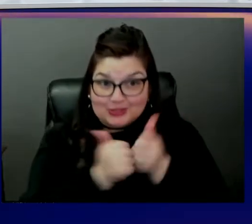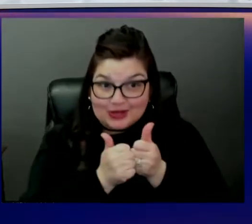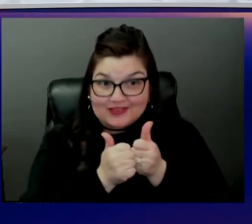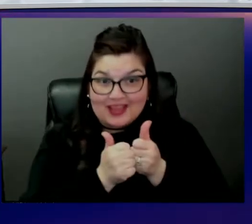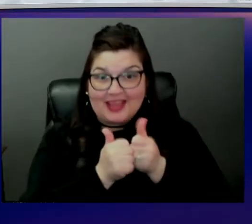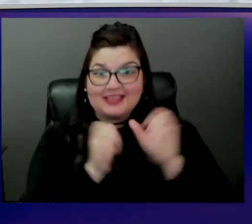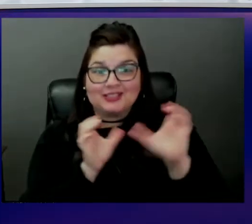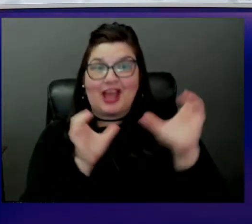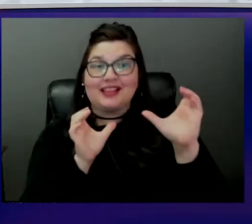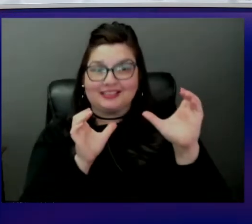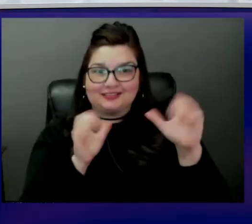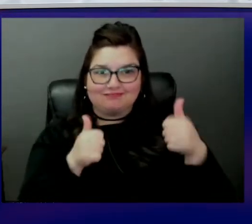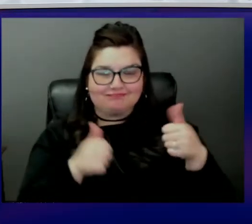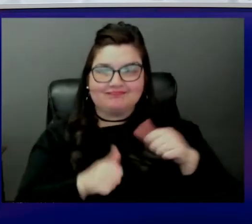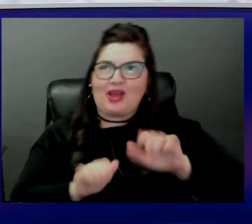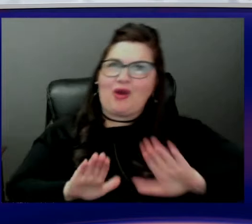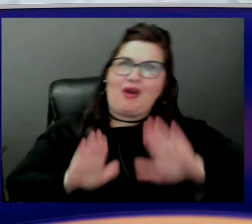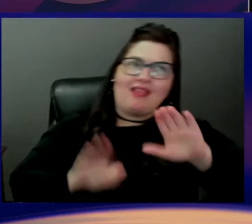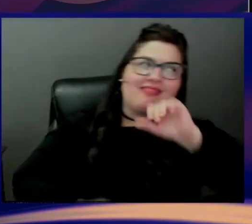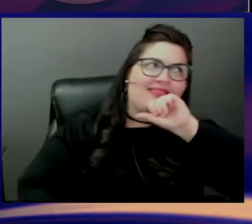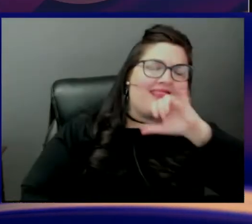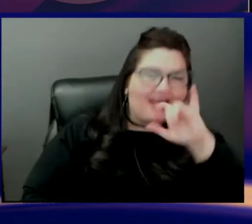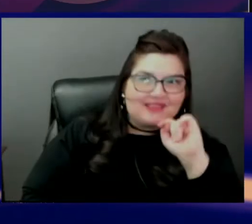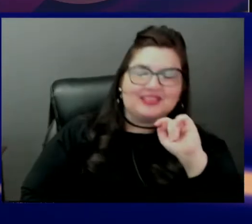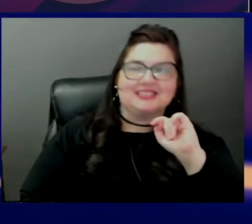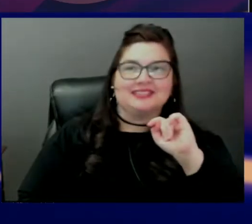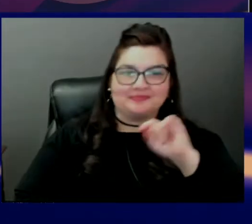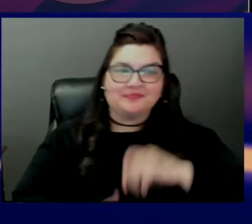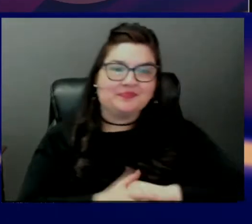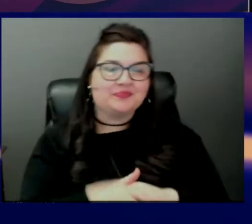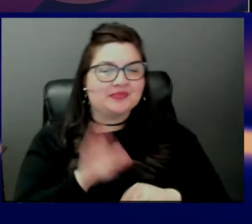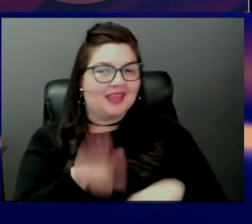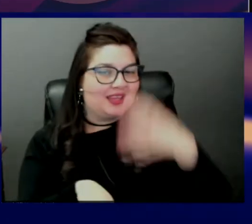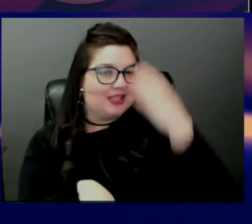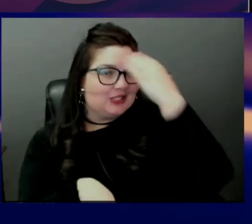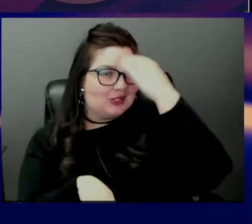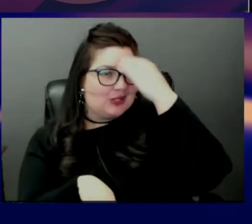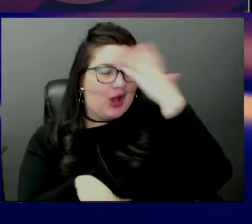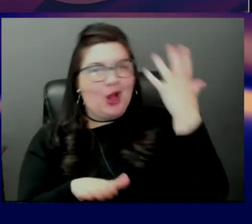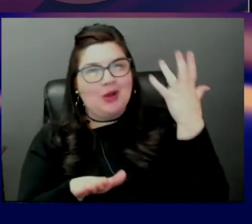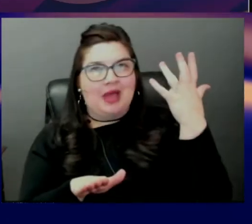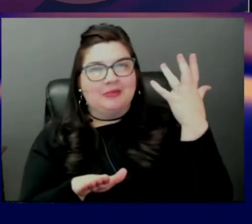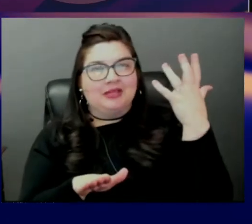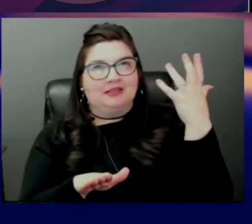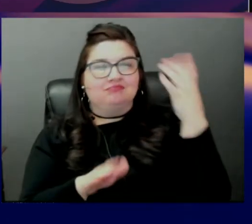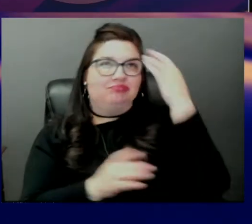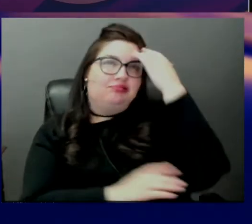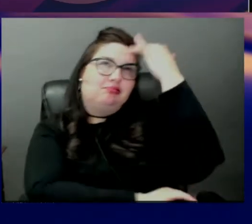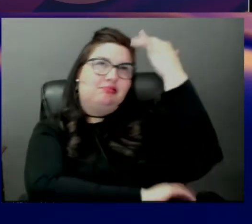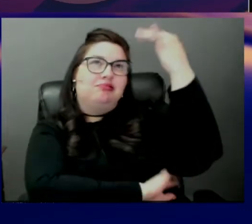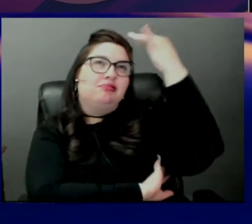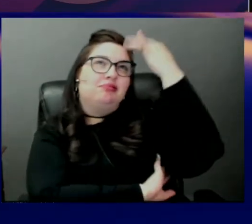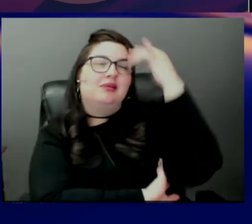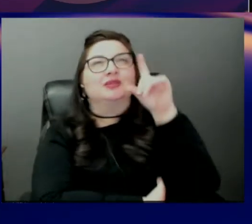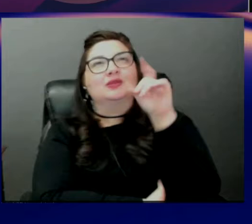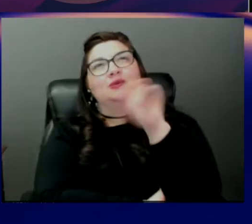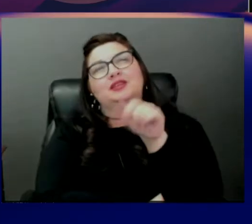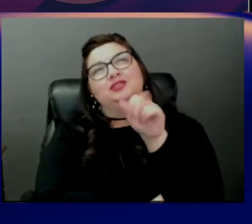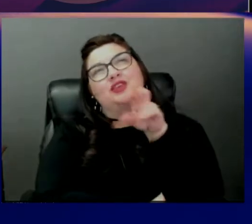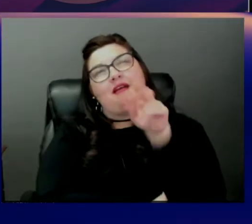Wonderful. I love it. I love it too. Yeah. You know, this is more of a philosophical question, Aaron but for the Power Hour,